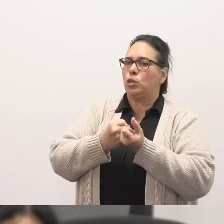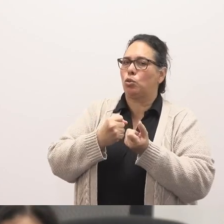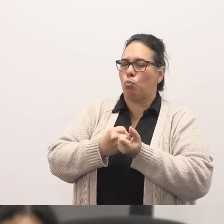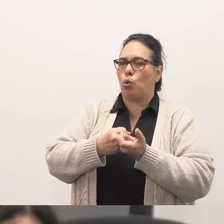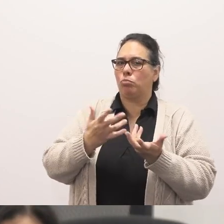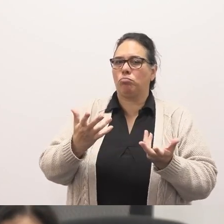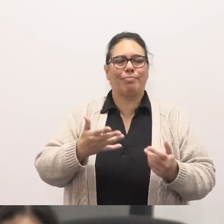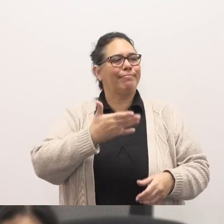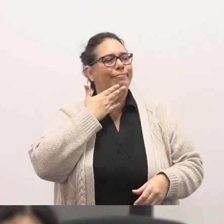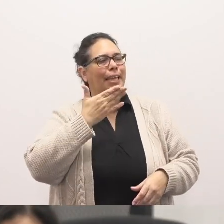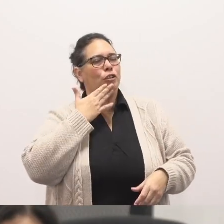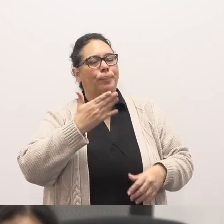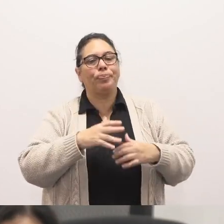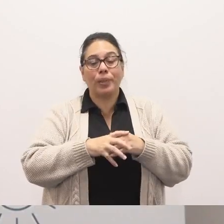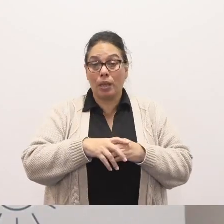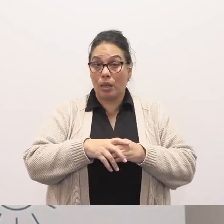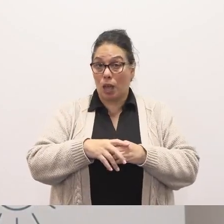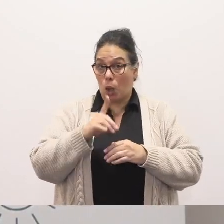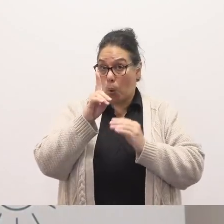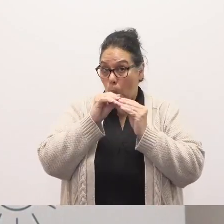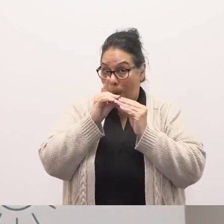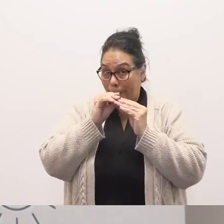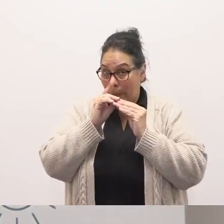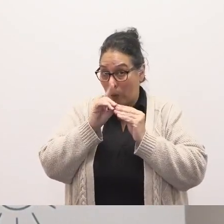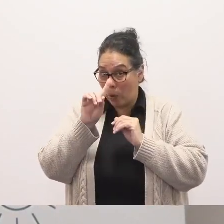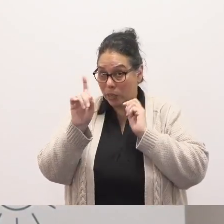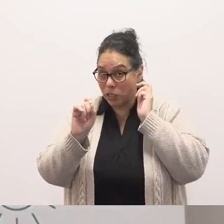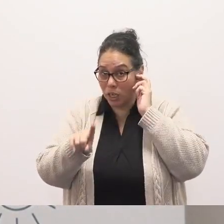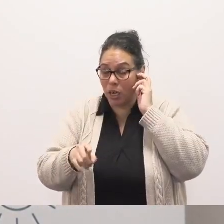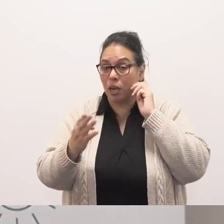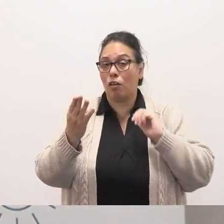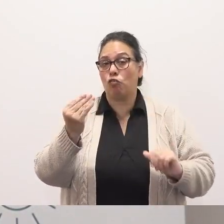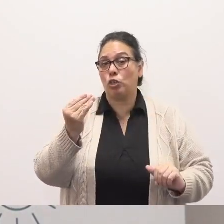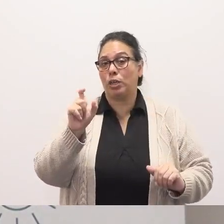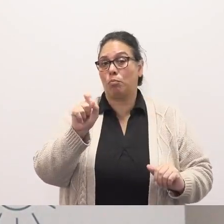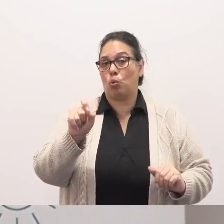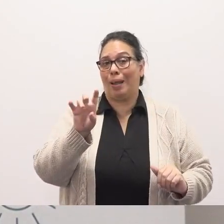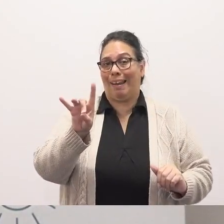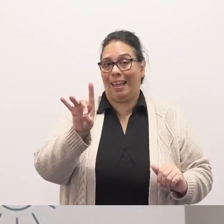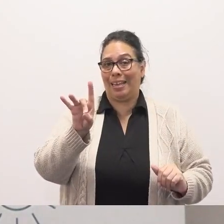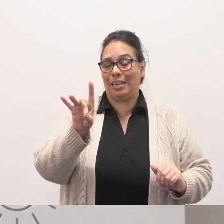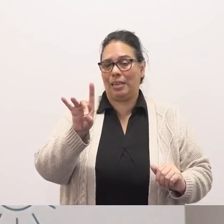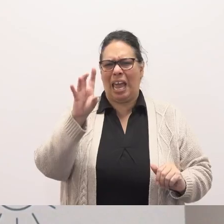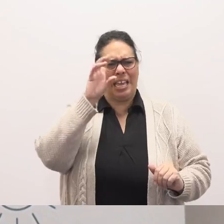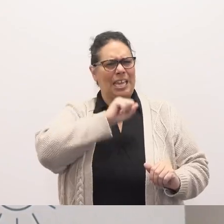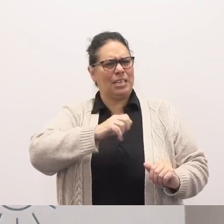Thank you. And then one more question. Item 14.8. I guess my question is,